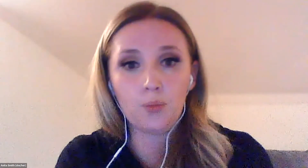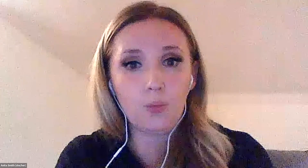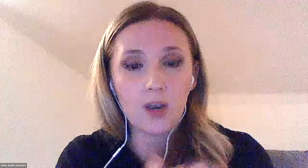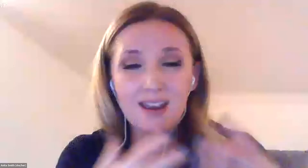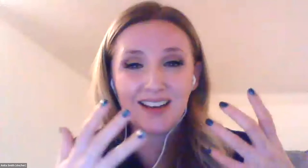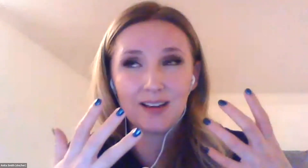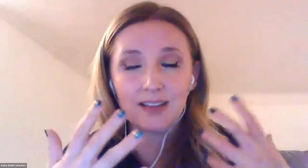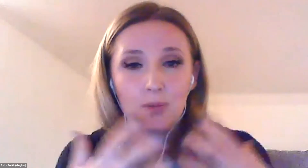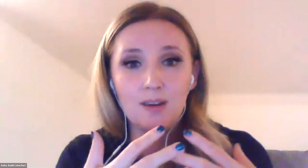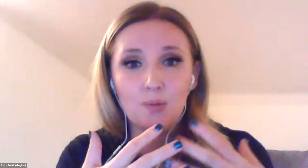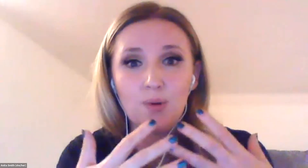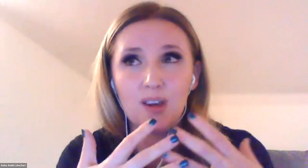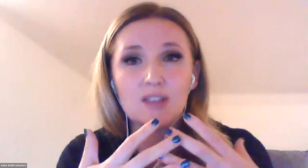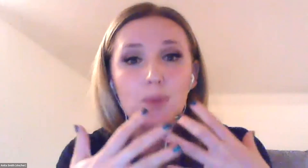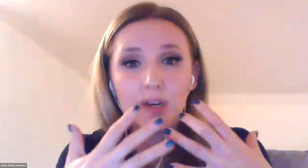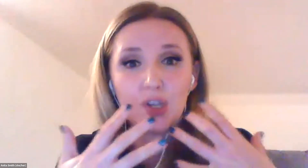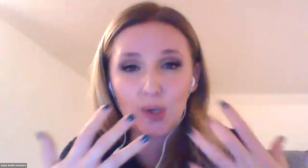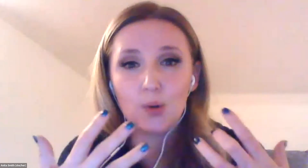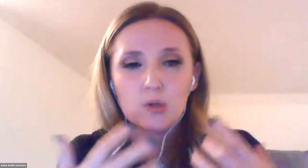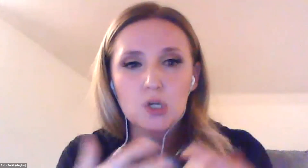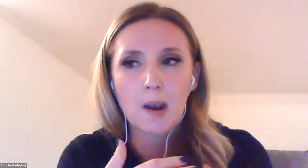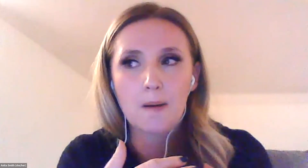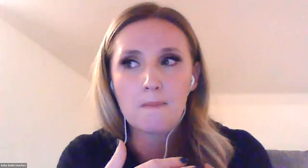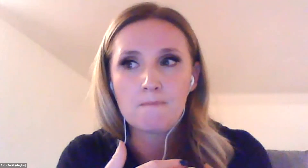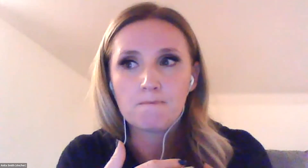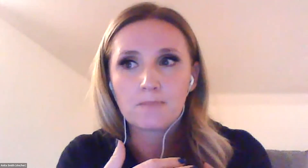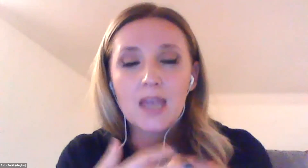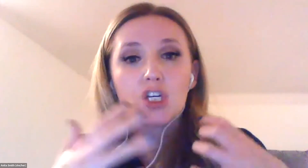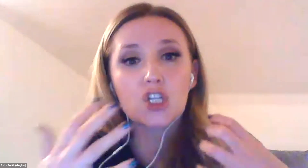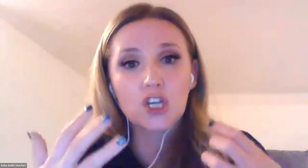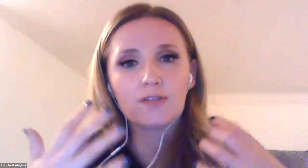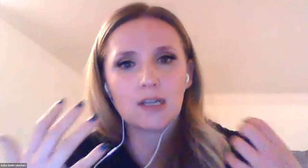And it's been a huge shift in how we operate as a staff